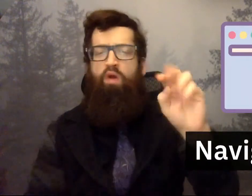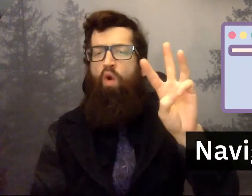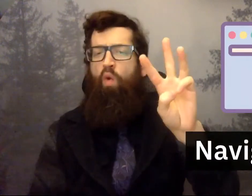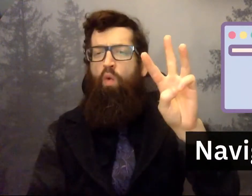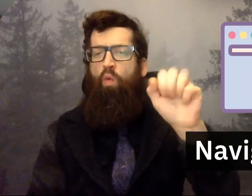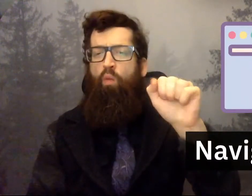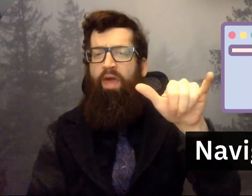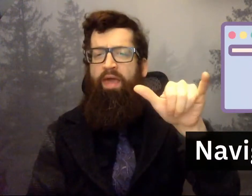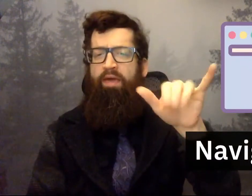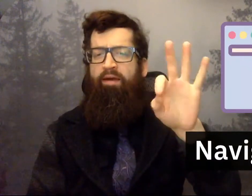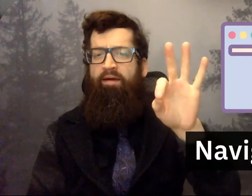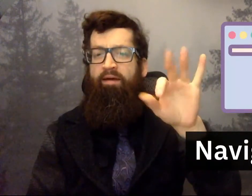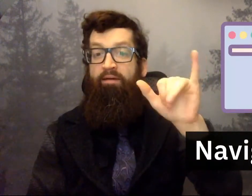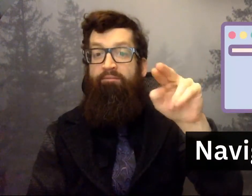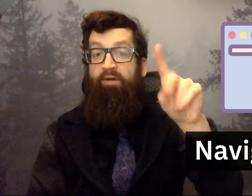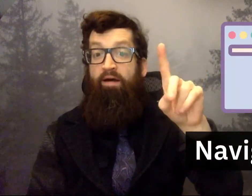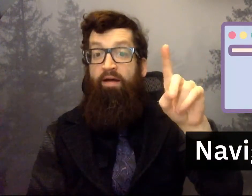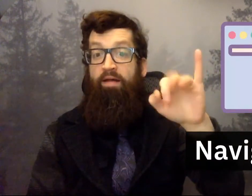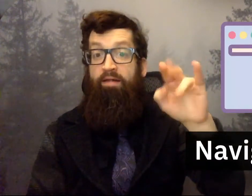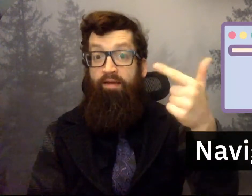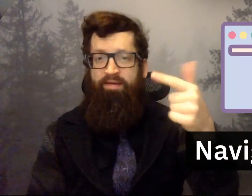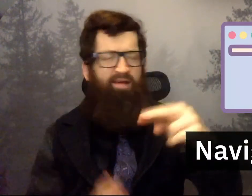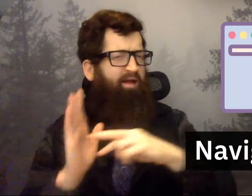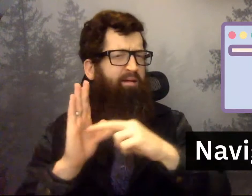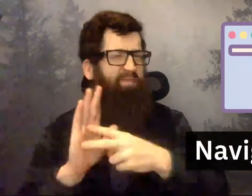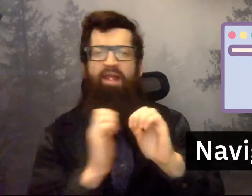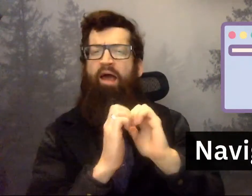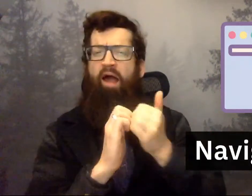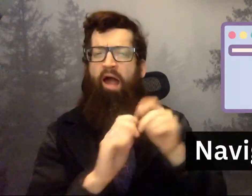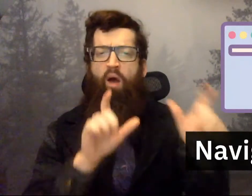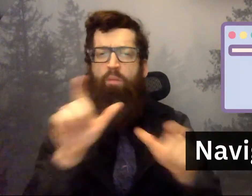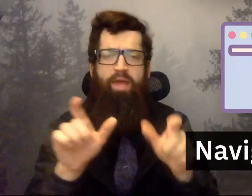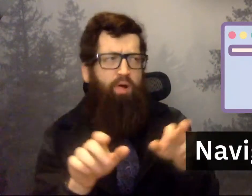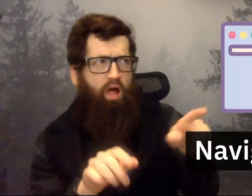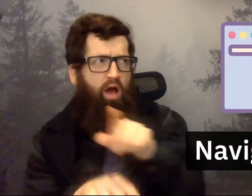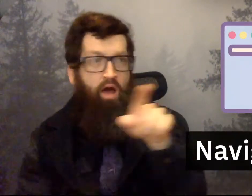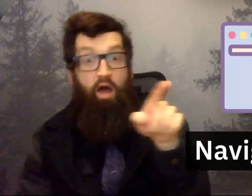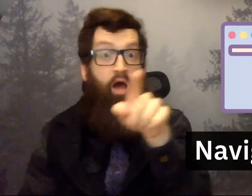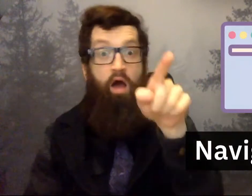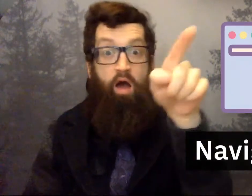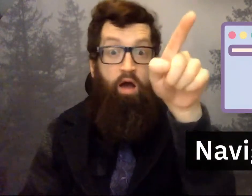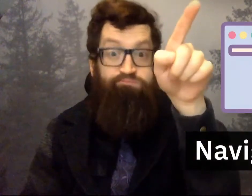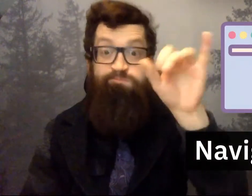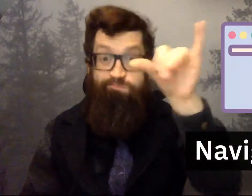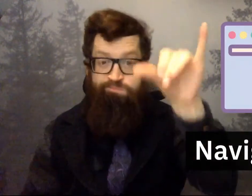I'm going to use the term wayfinding, meaning the choices people make to get where they want to go.